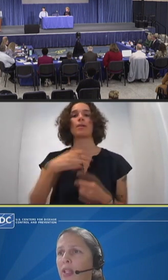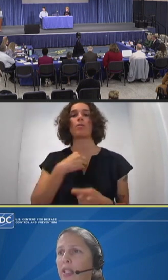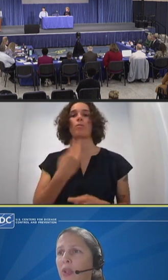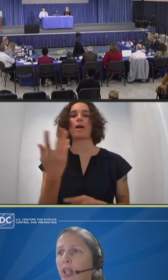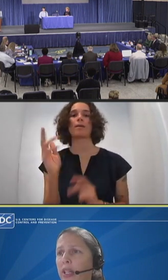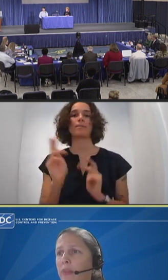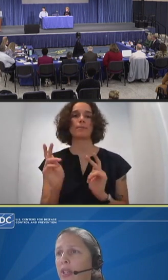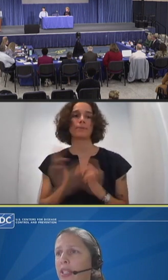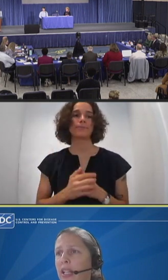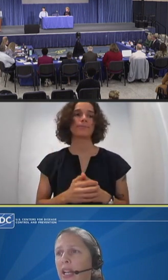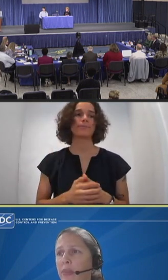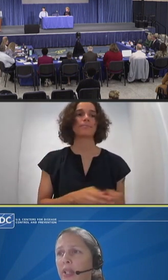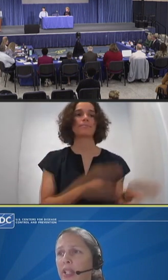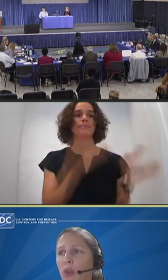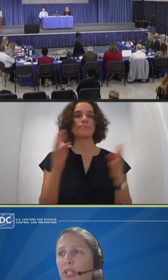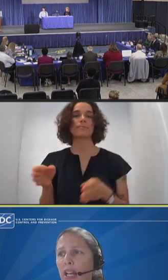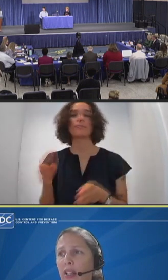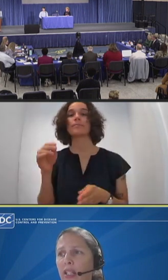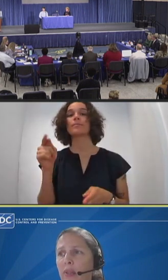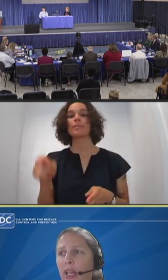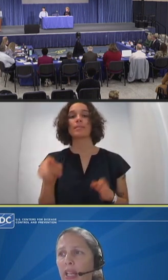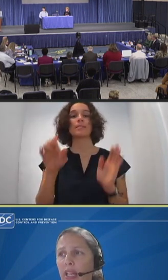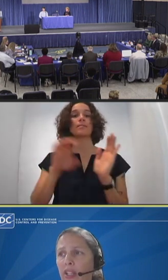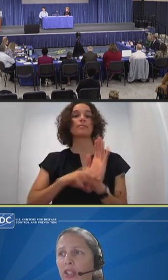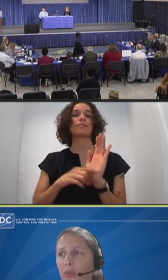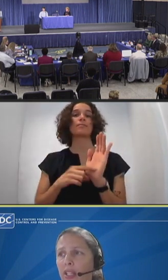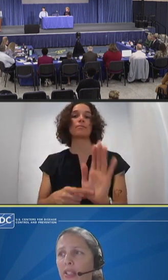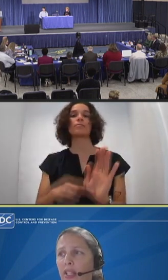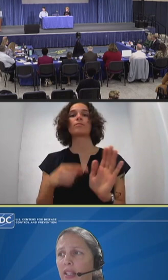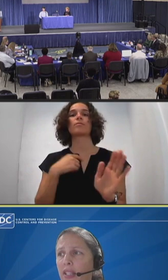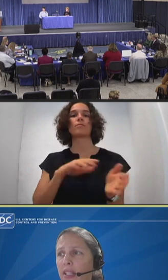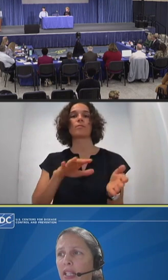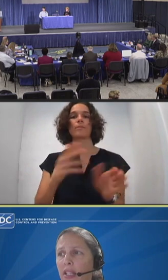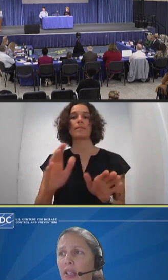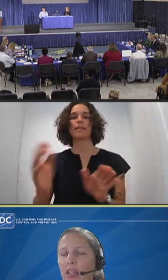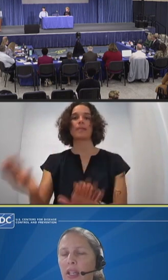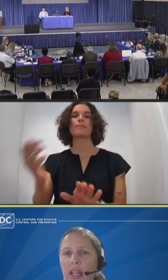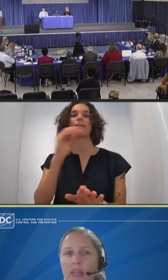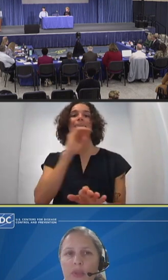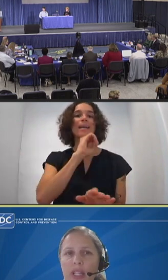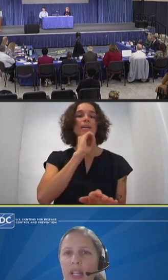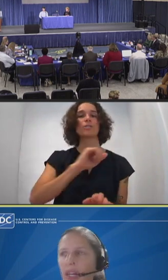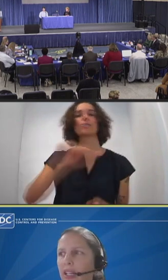Similarly, this slide depicts mortality by age and race and ethnicity. And it really highlights